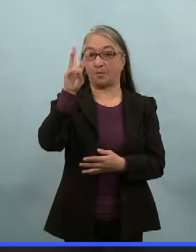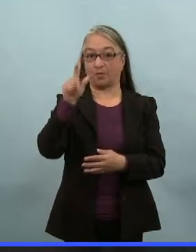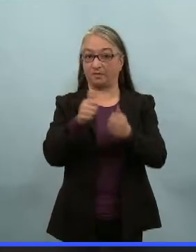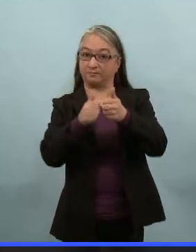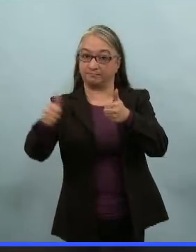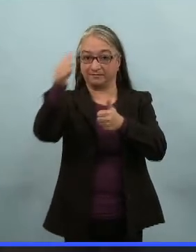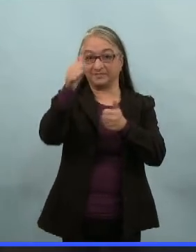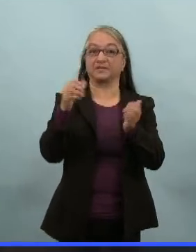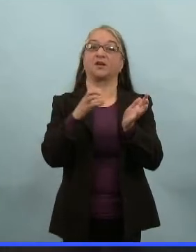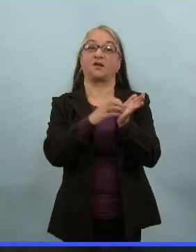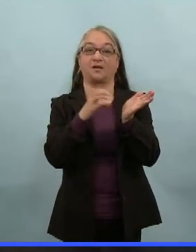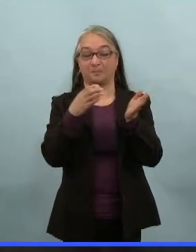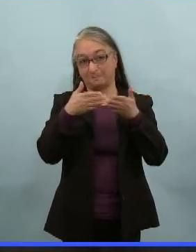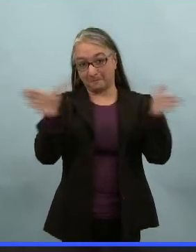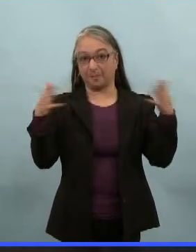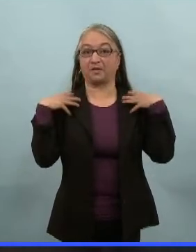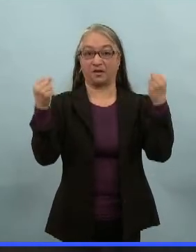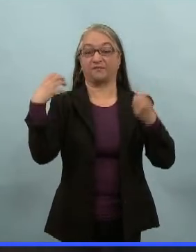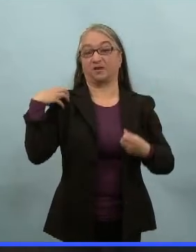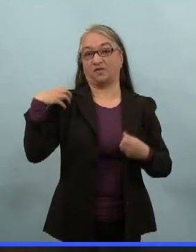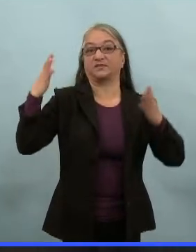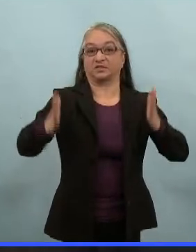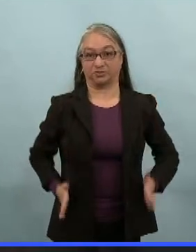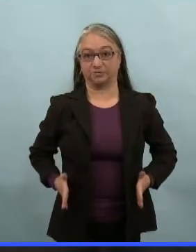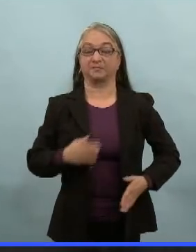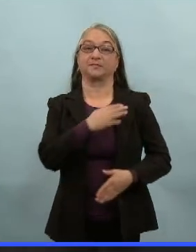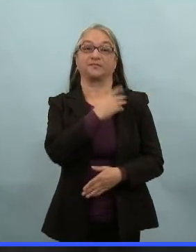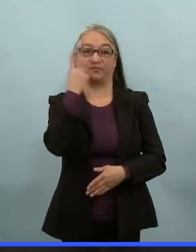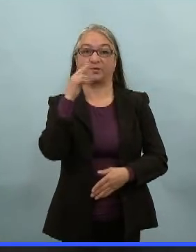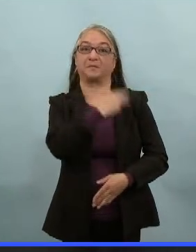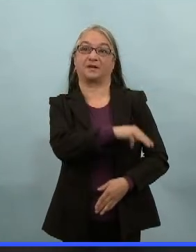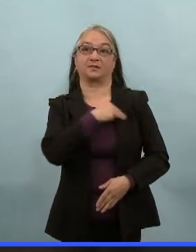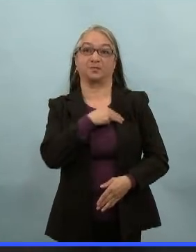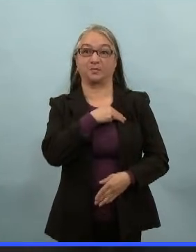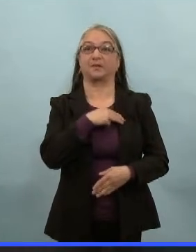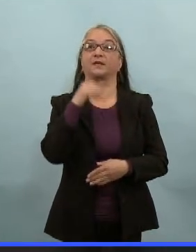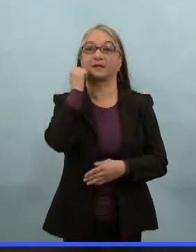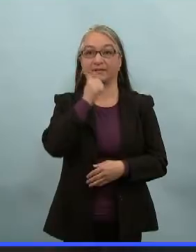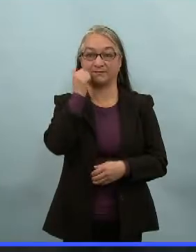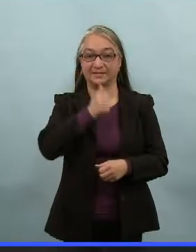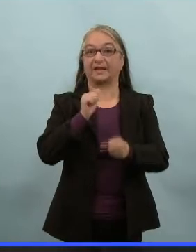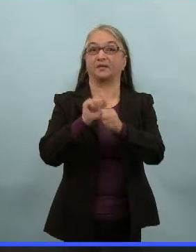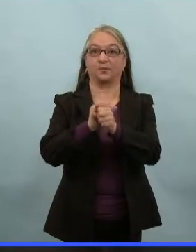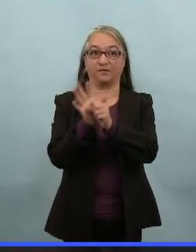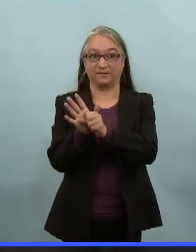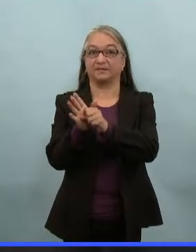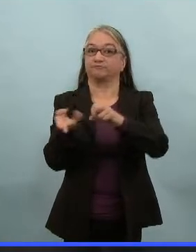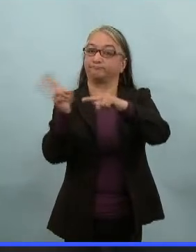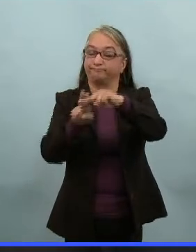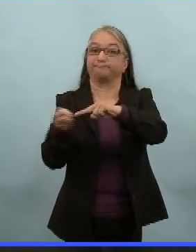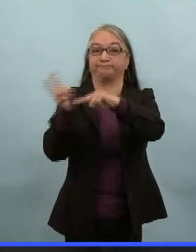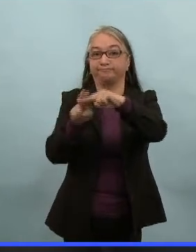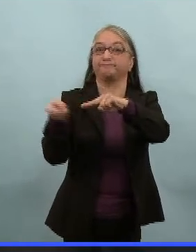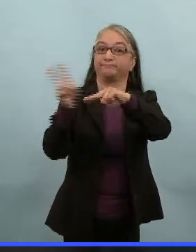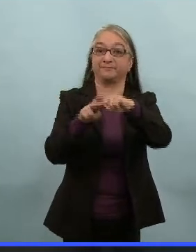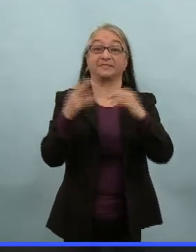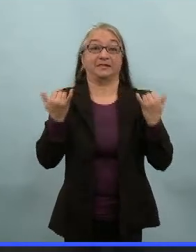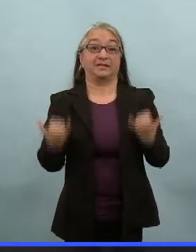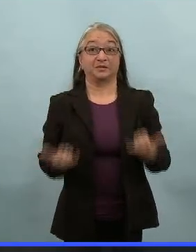we are continuing to see increased daily kelvin 19 case numbers today we are reporting 1790